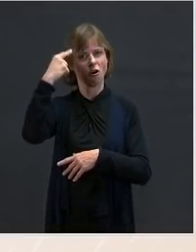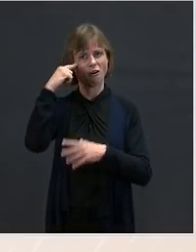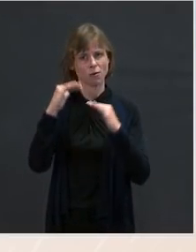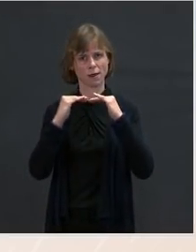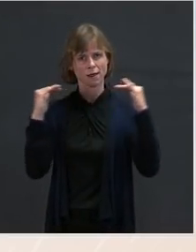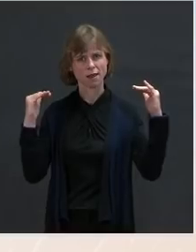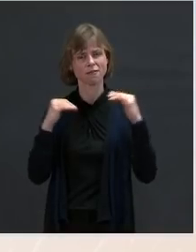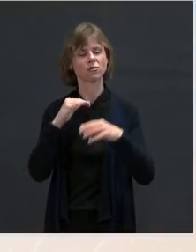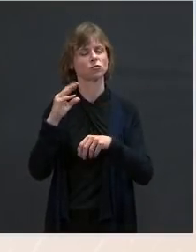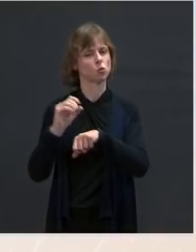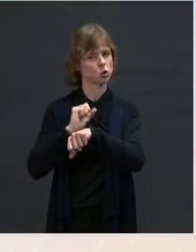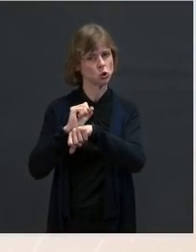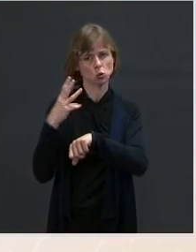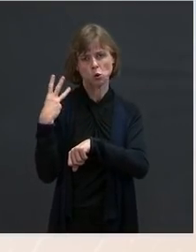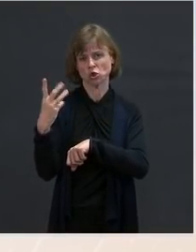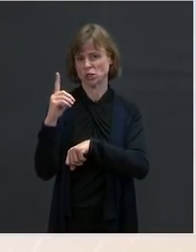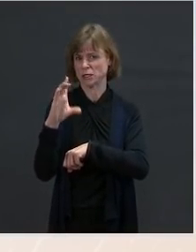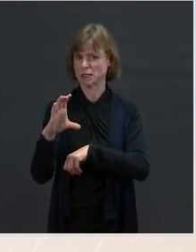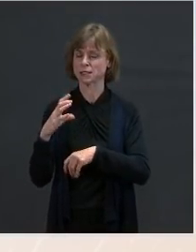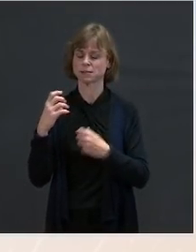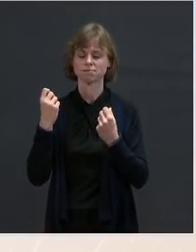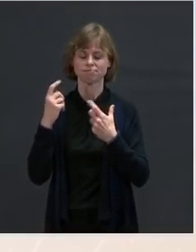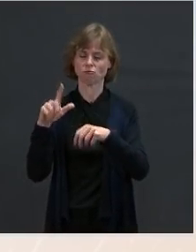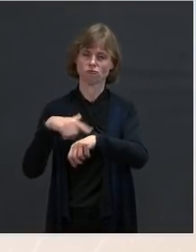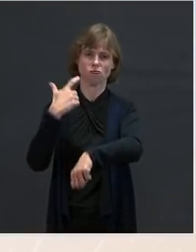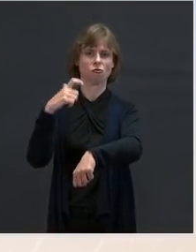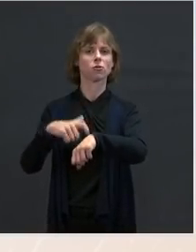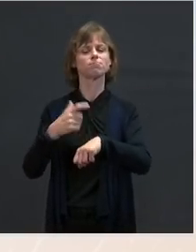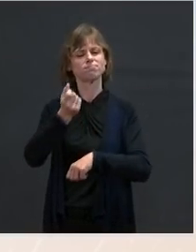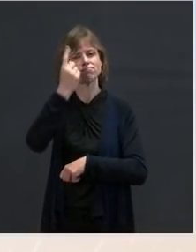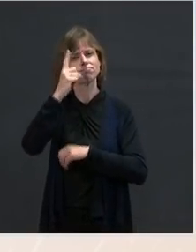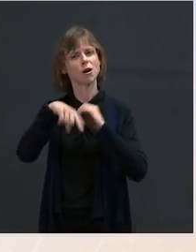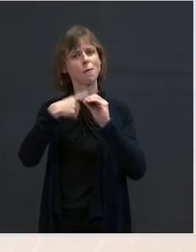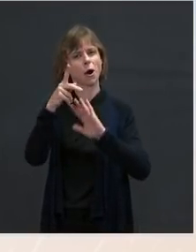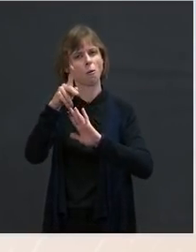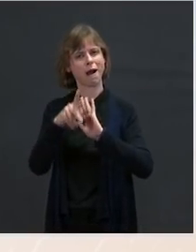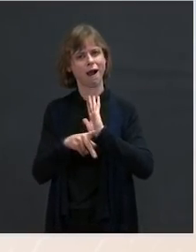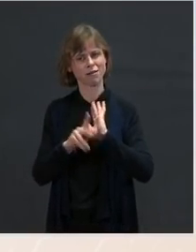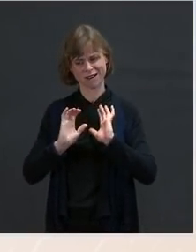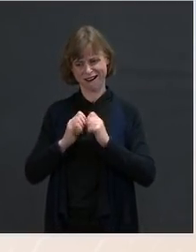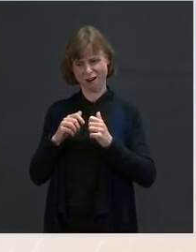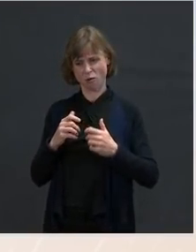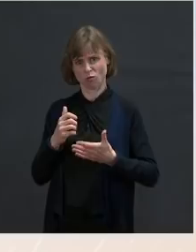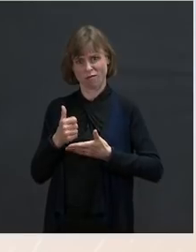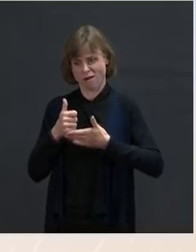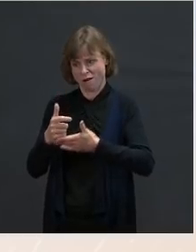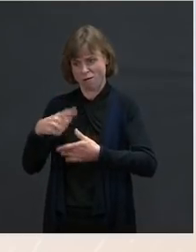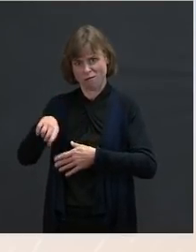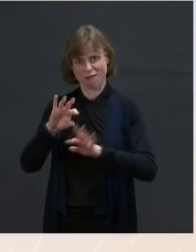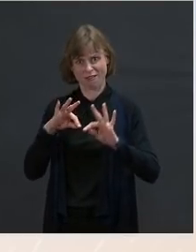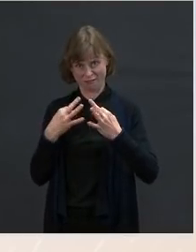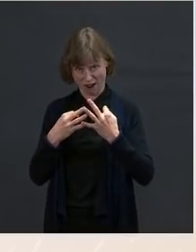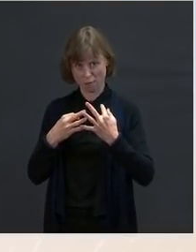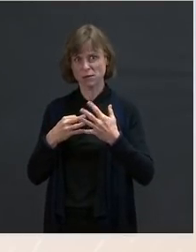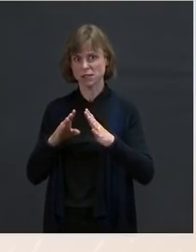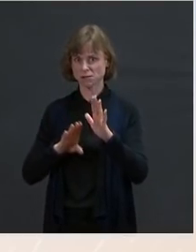who understands firsthand the power of policy and helping families gain a foothold in the middle class. There was a wide spectrum of support,